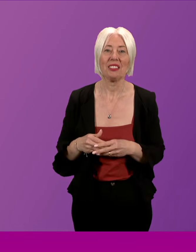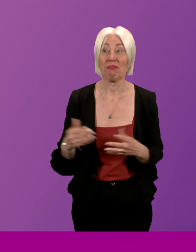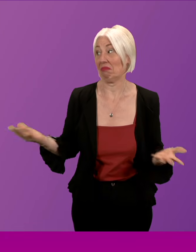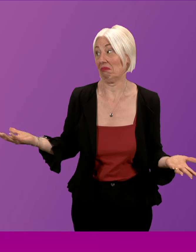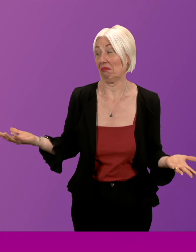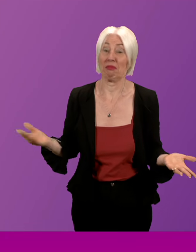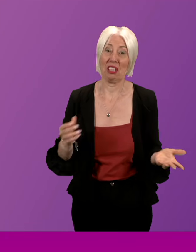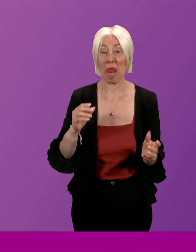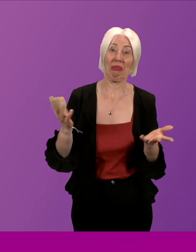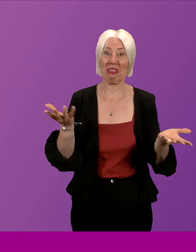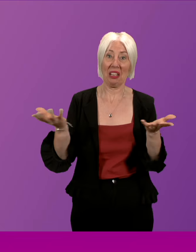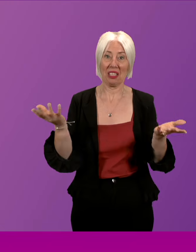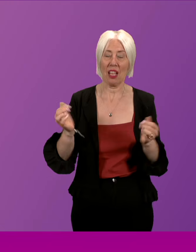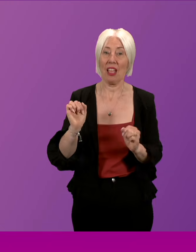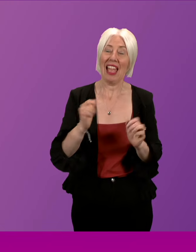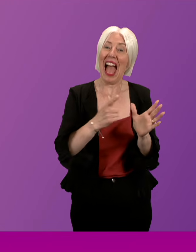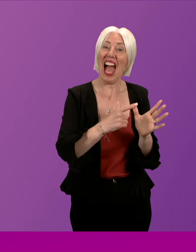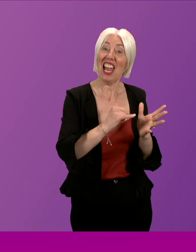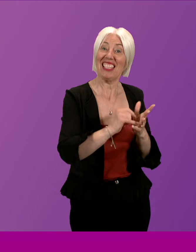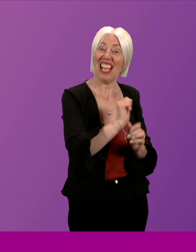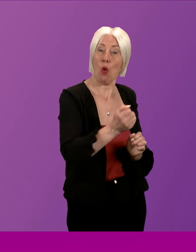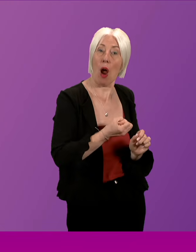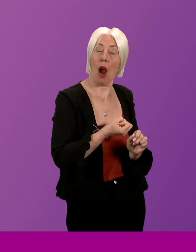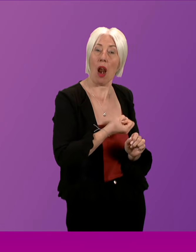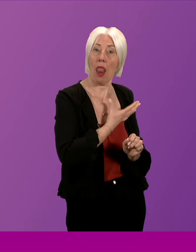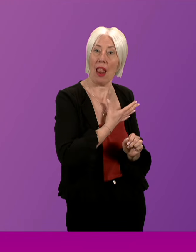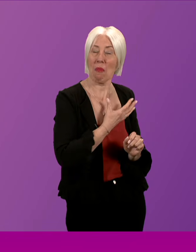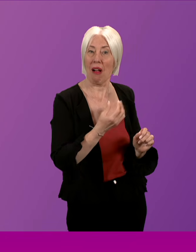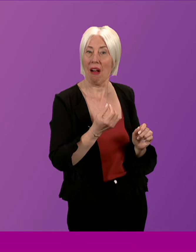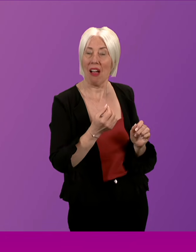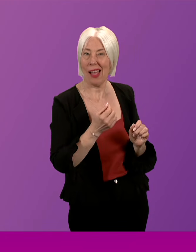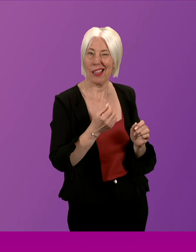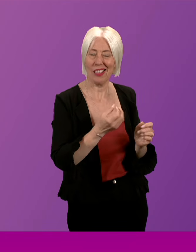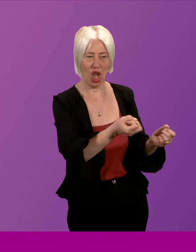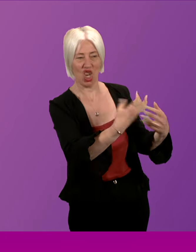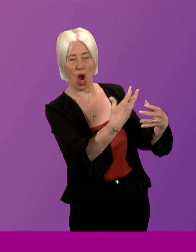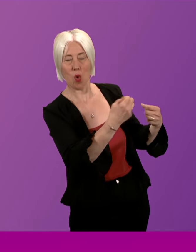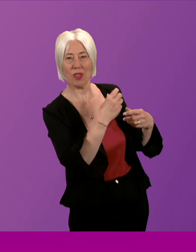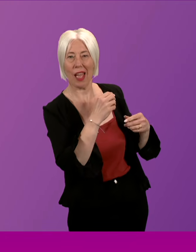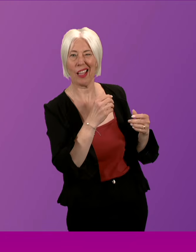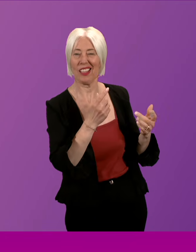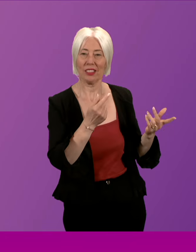Mr Sarwar is shouting and muttering at me. I will simply use one phrase to deal with him: